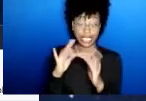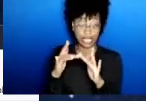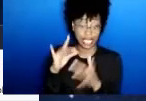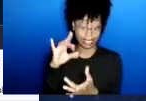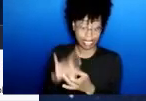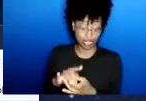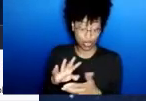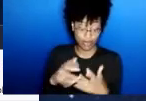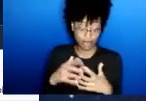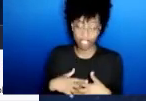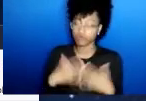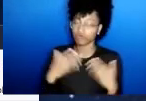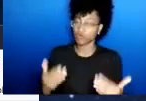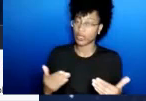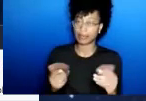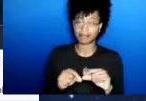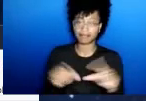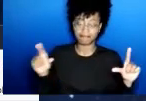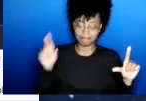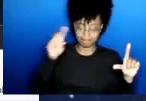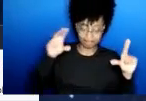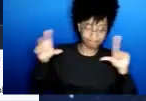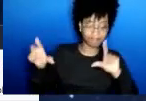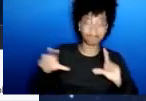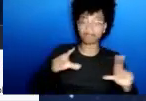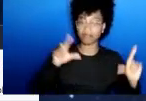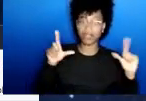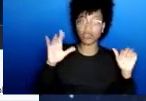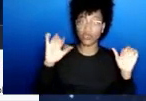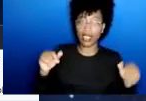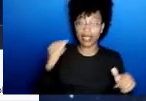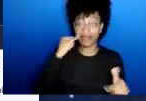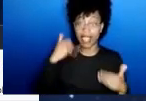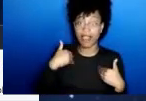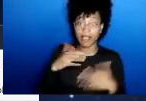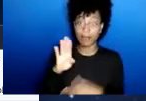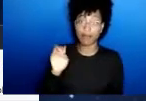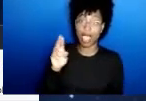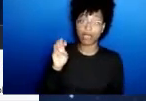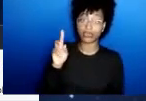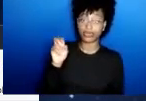06:34:06 That has a browser. So all iPresentation are always online.